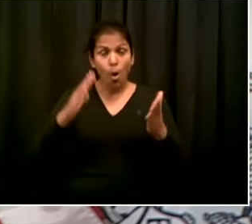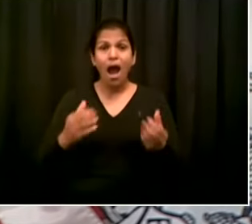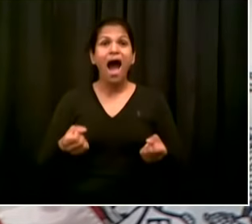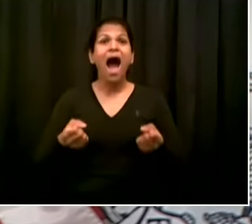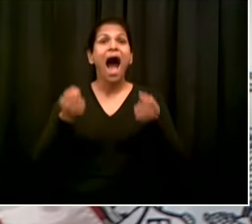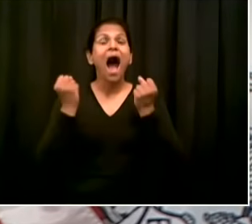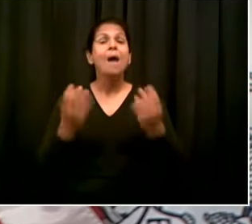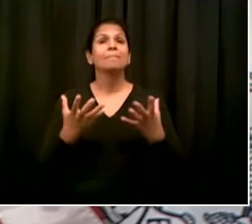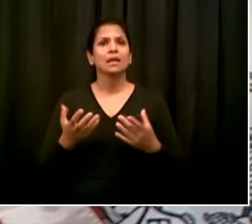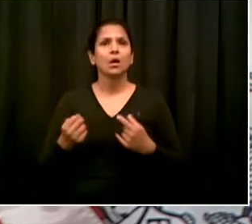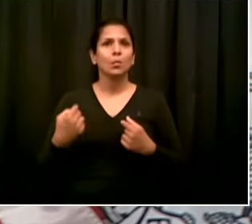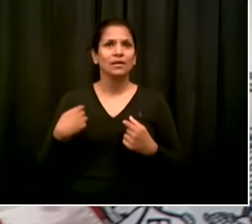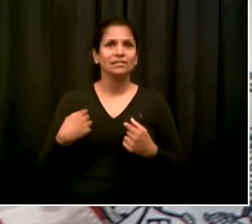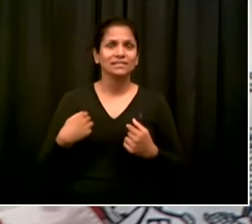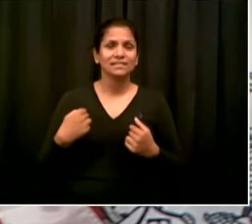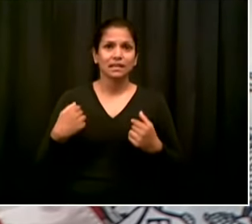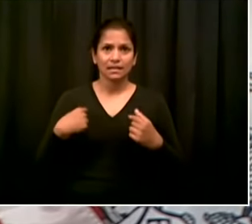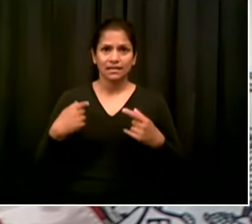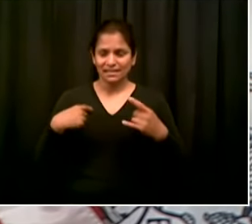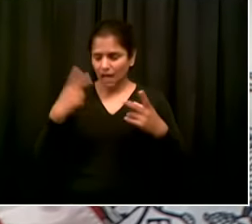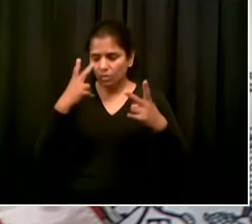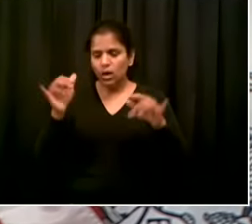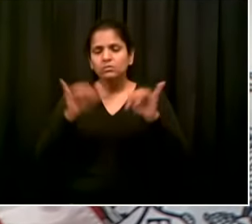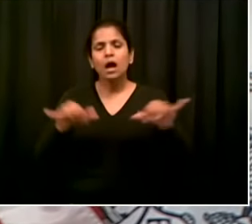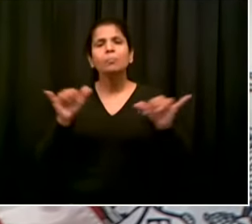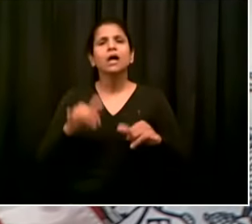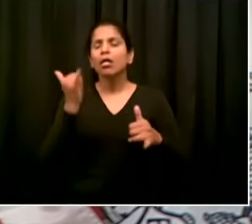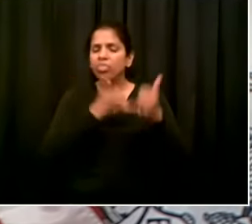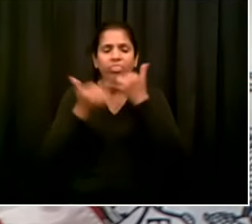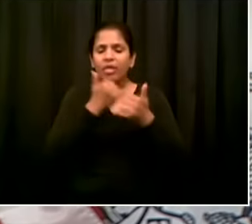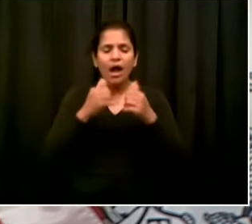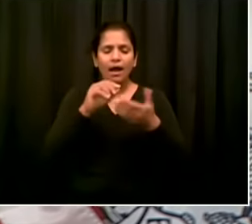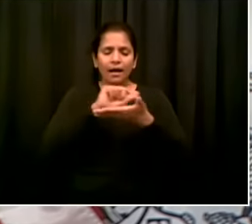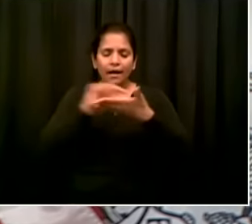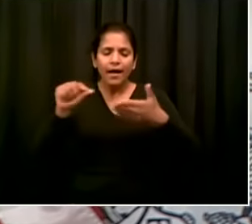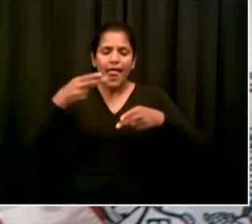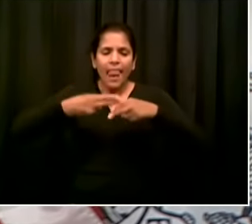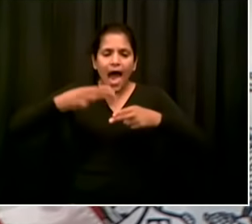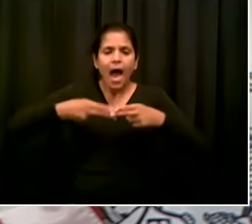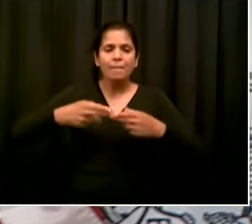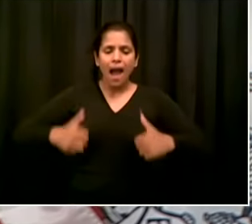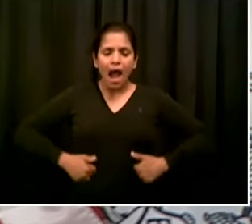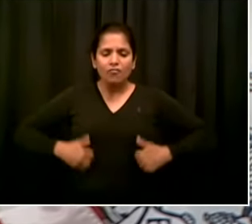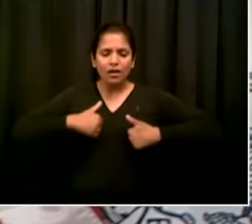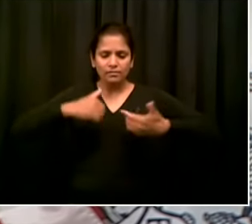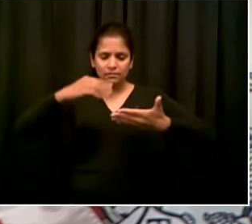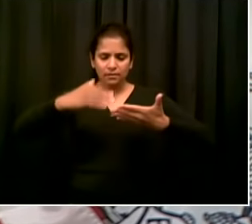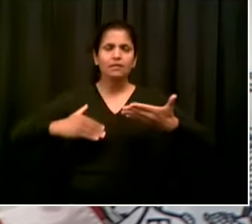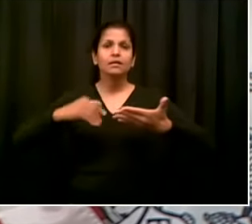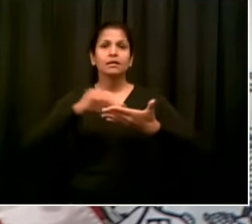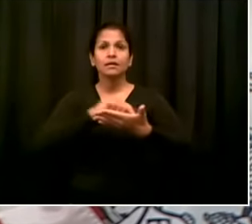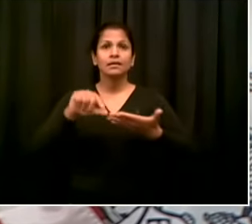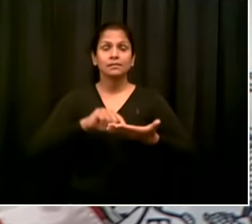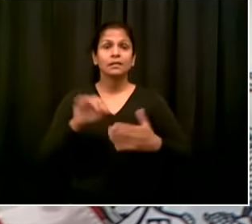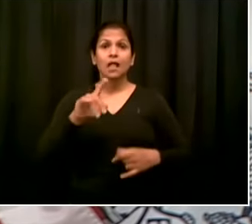THERE IS NOT A LOT OF INTERCONNECTNIO ITWH URO PUBLIC SCHOOLS IN THESE